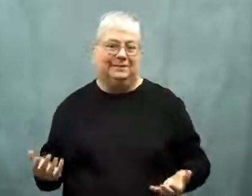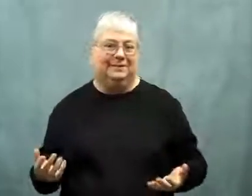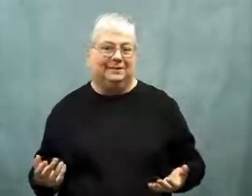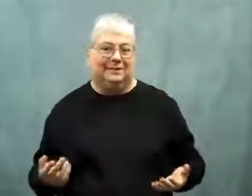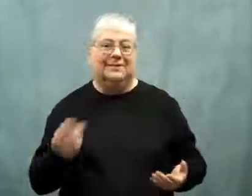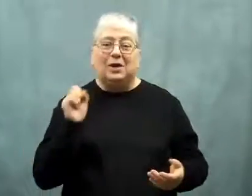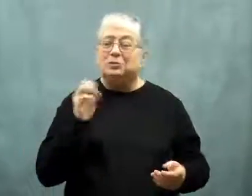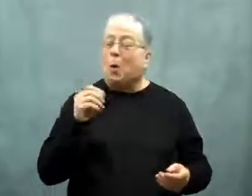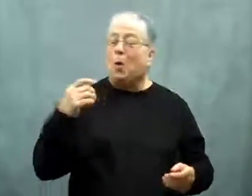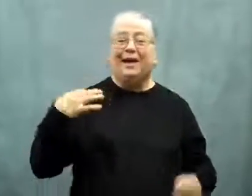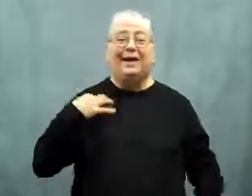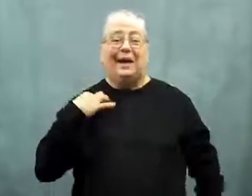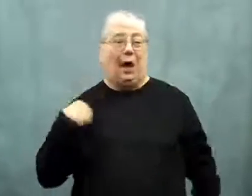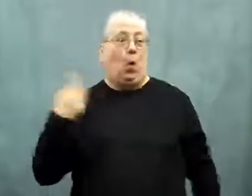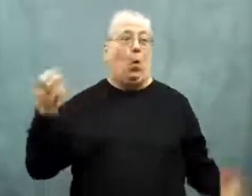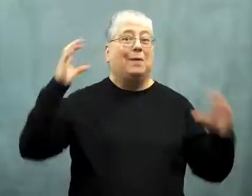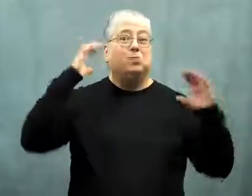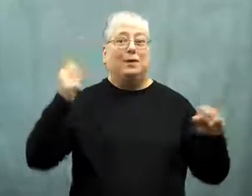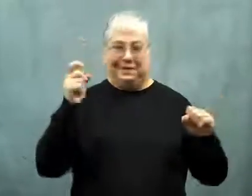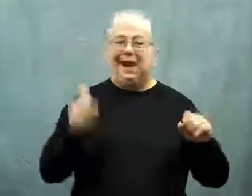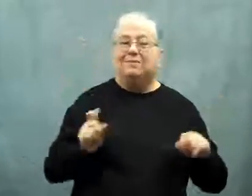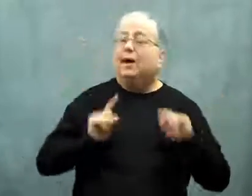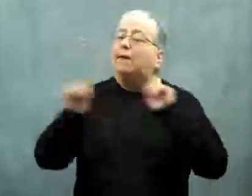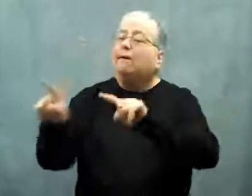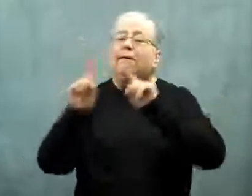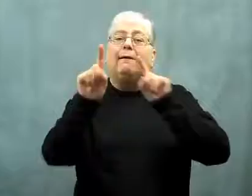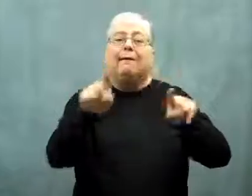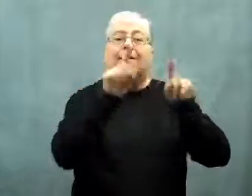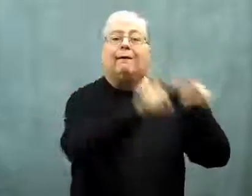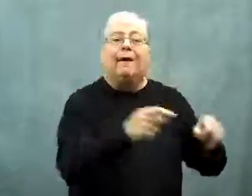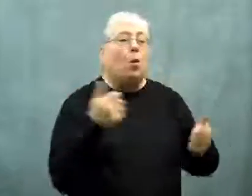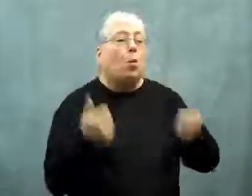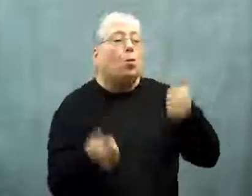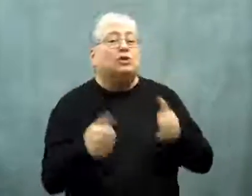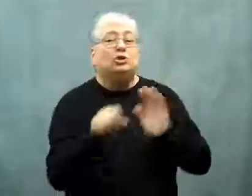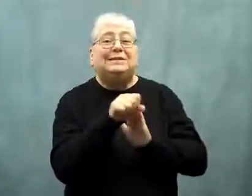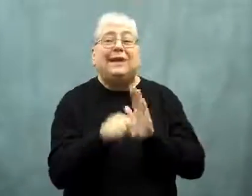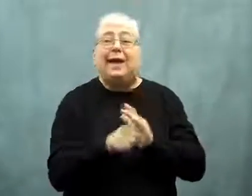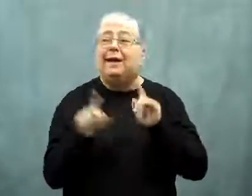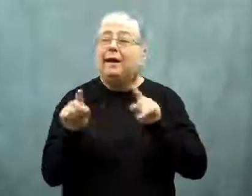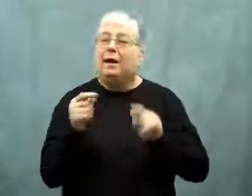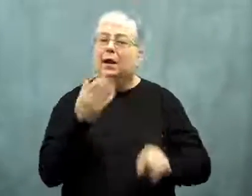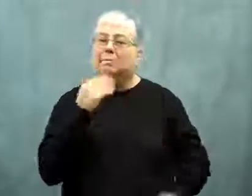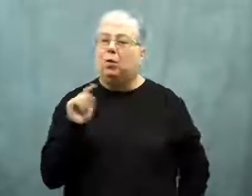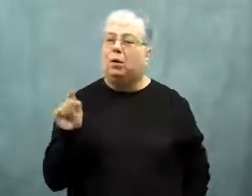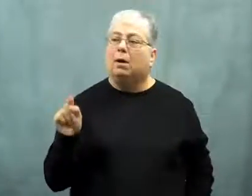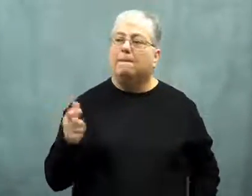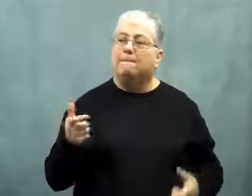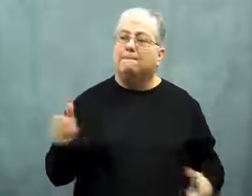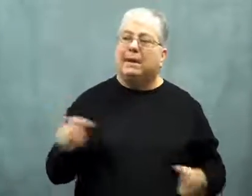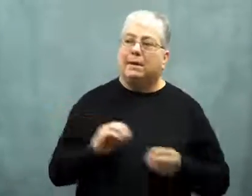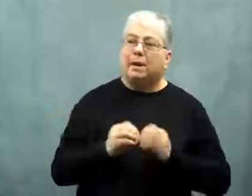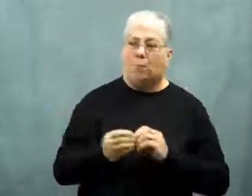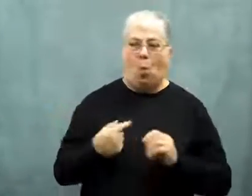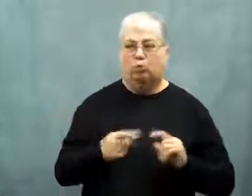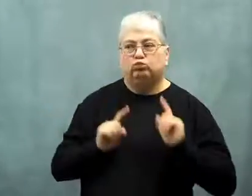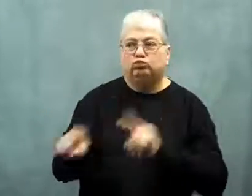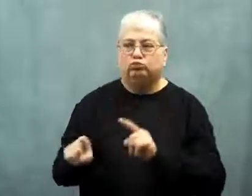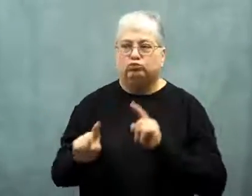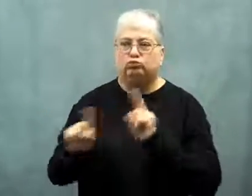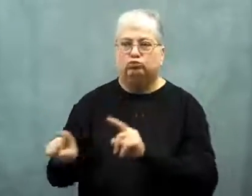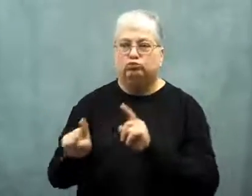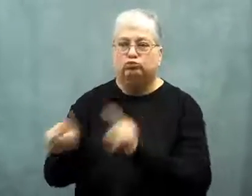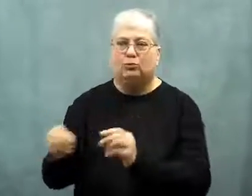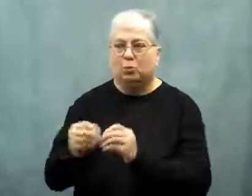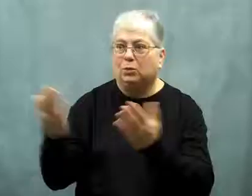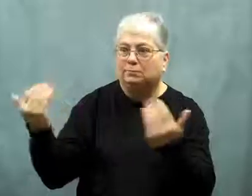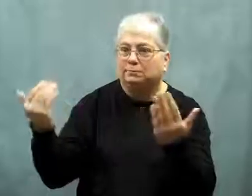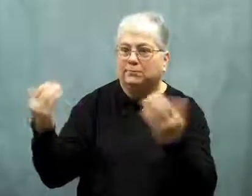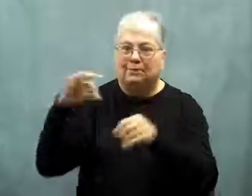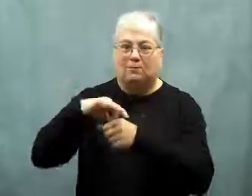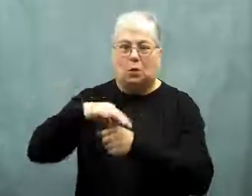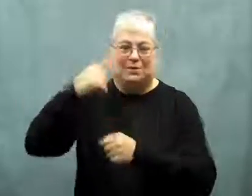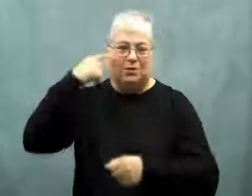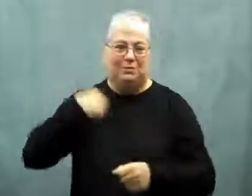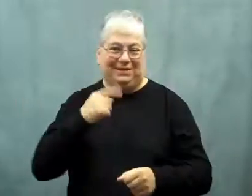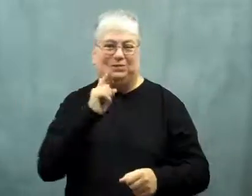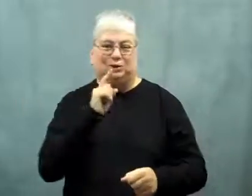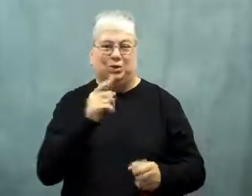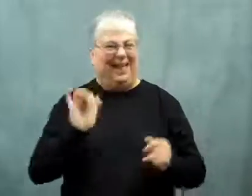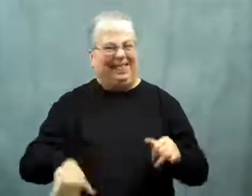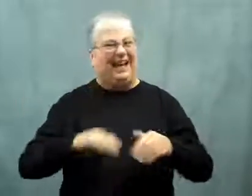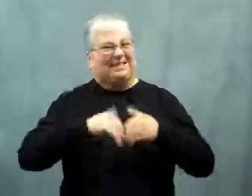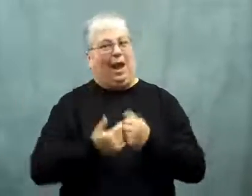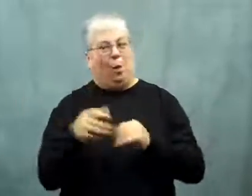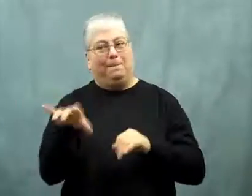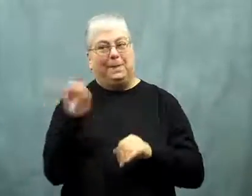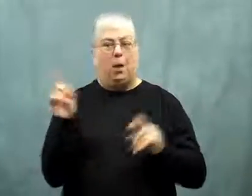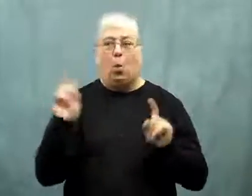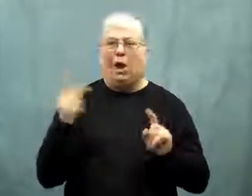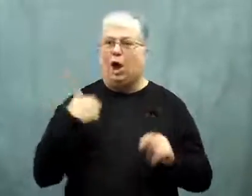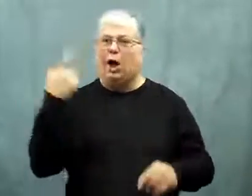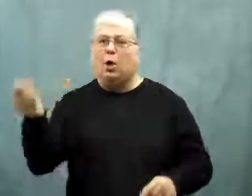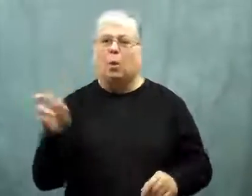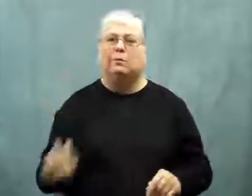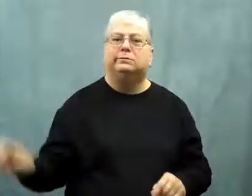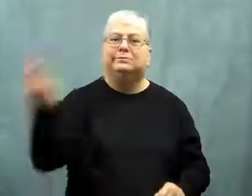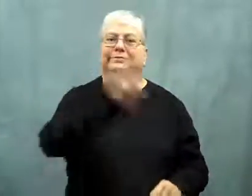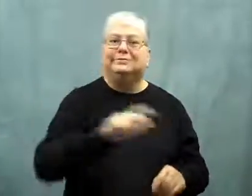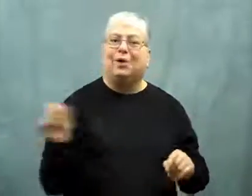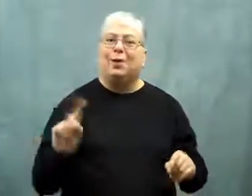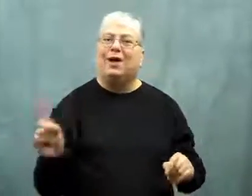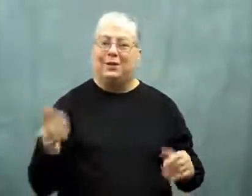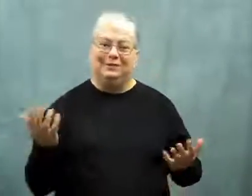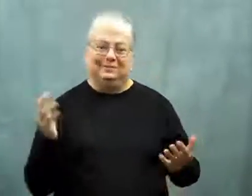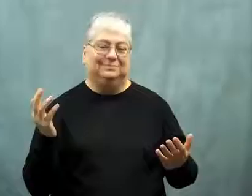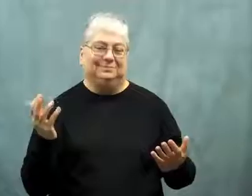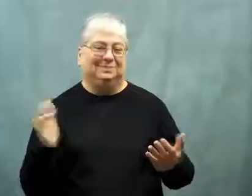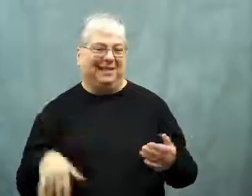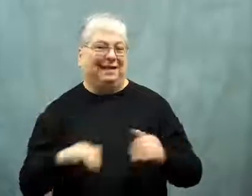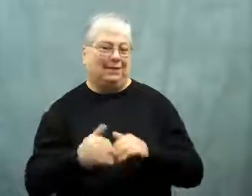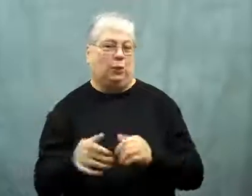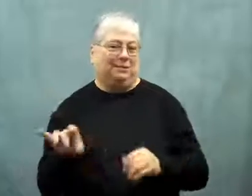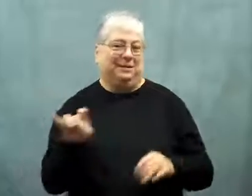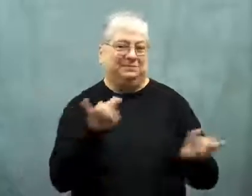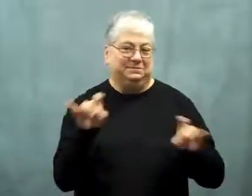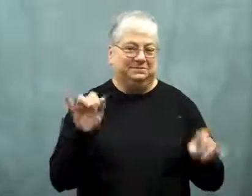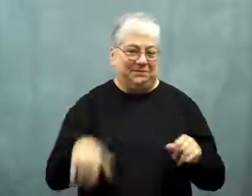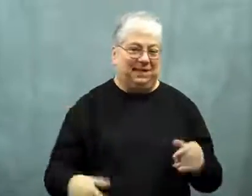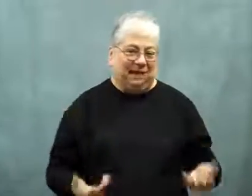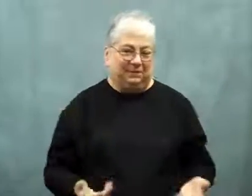So the candidates will go to the larger states more to campaign.